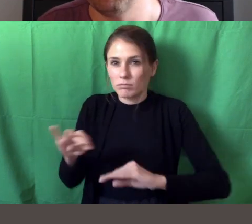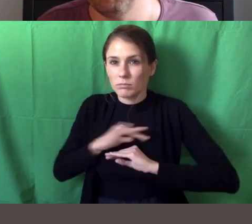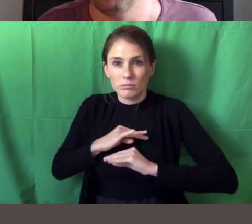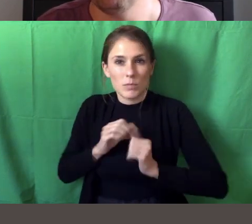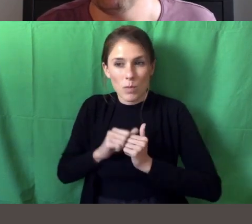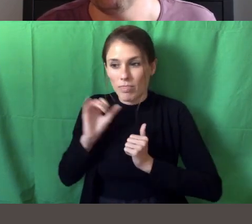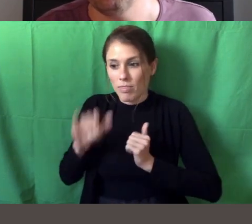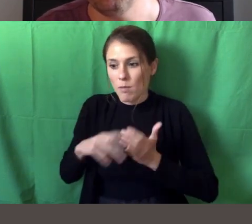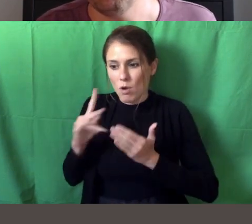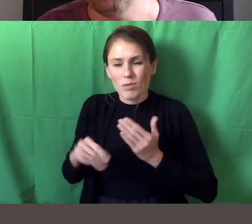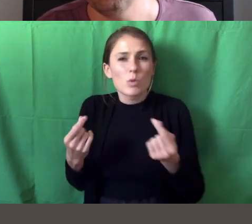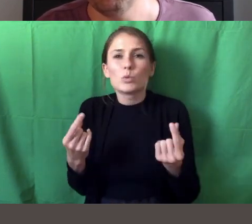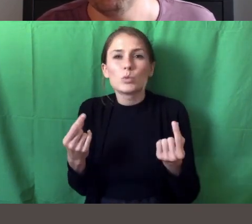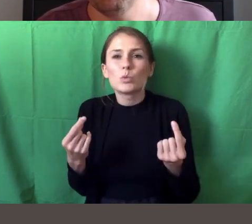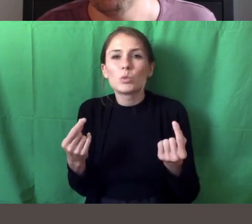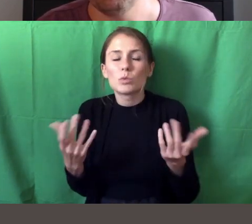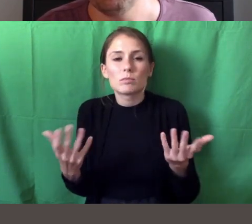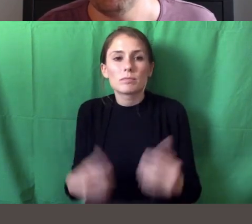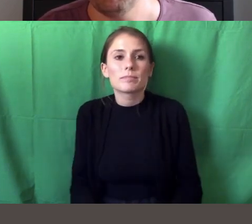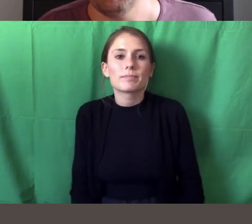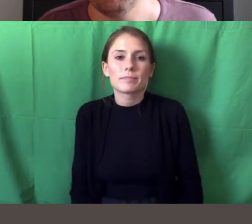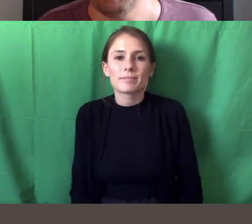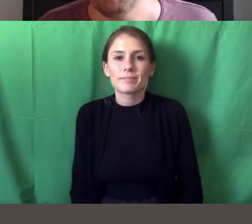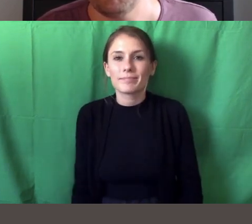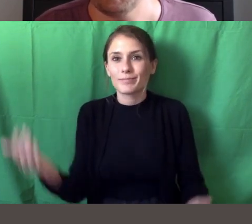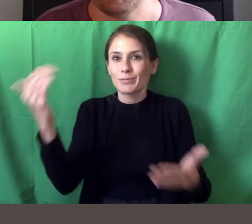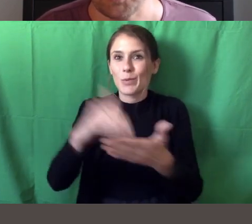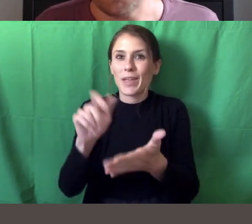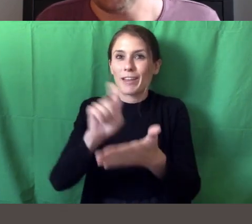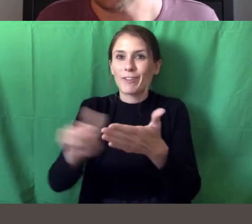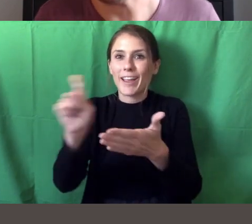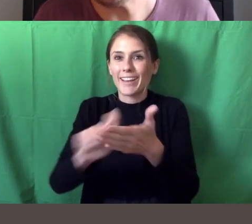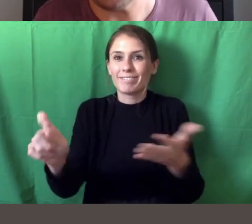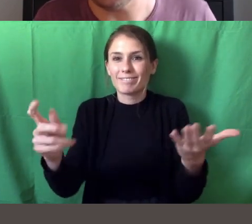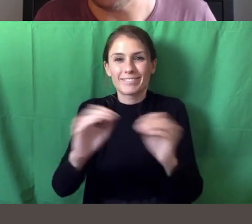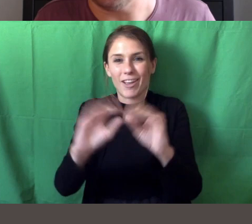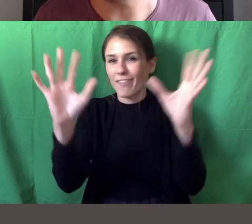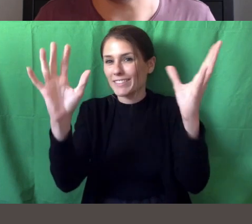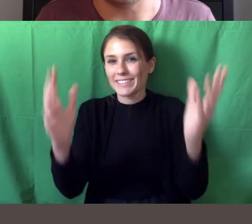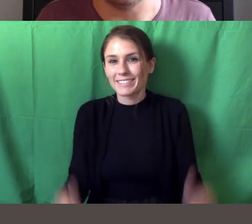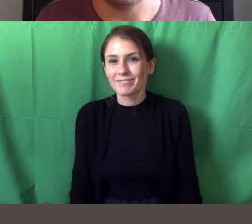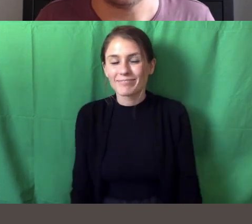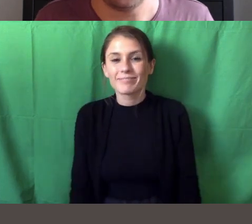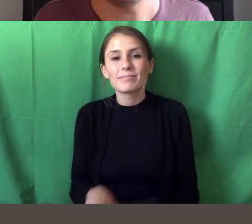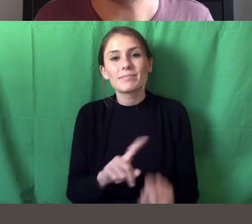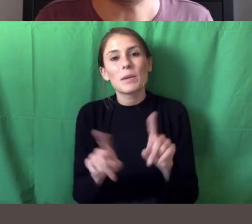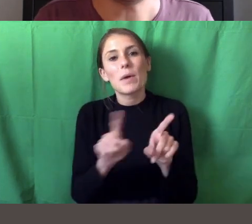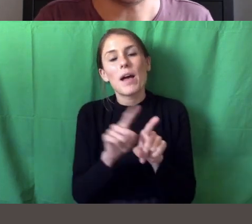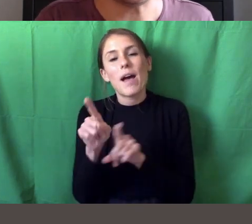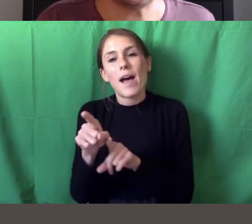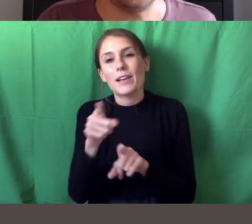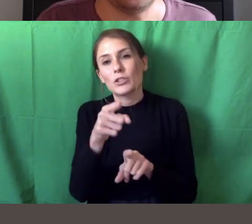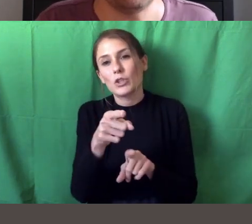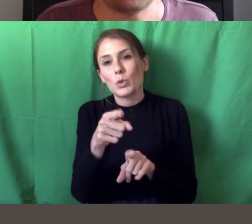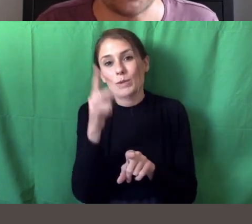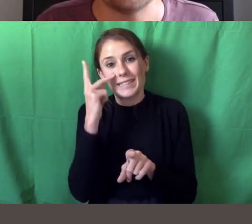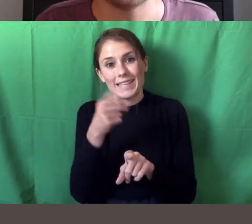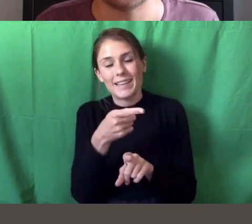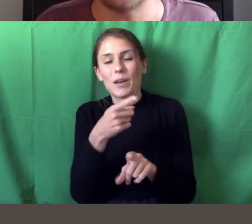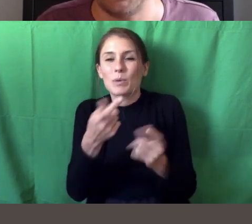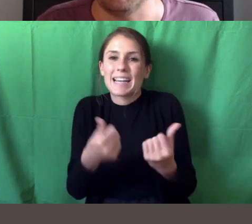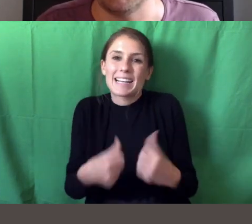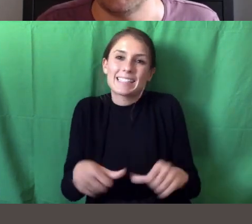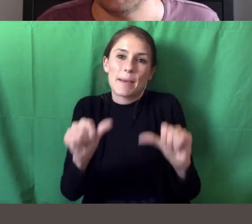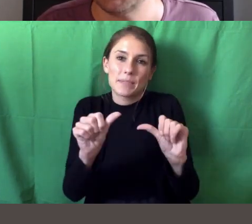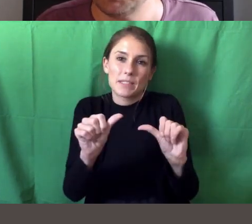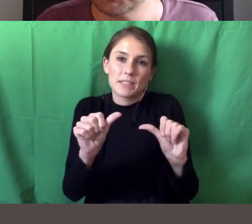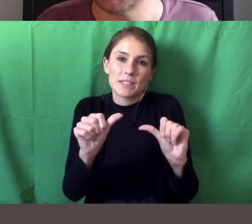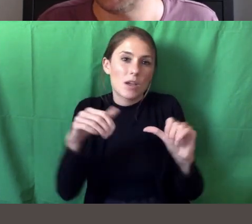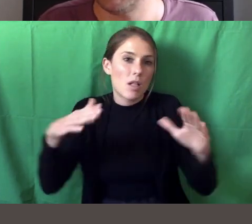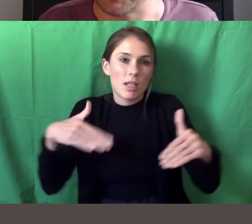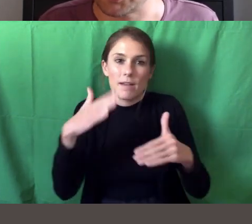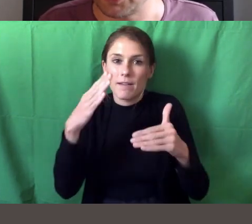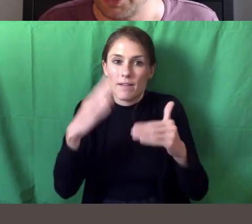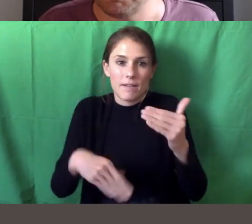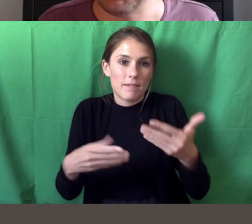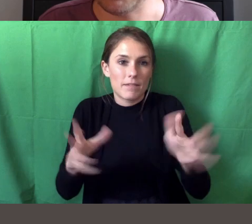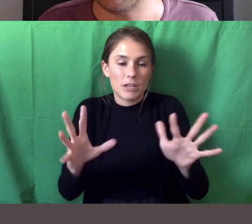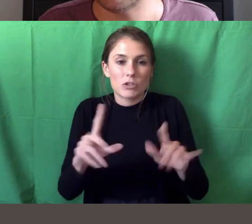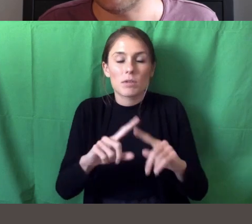not perfectly happy with it? You rewrite it, obviously. But as you can see, it was an attempt.